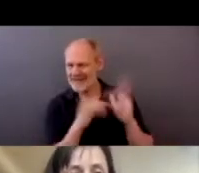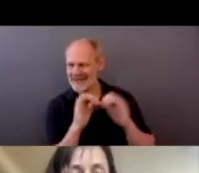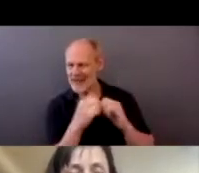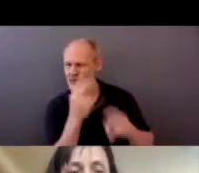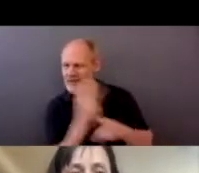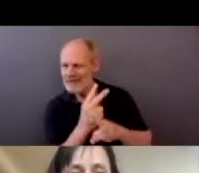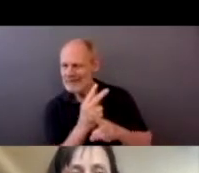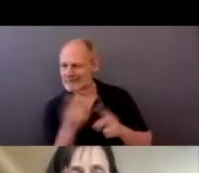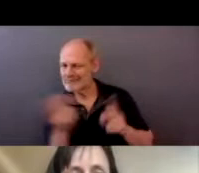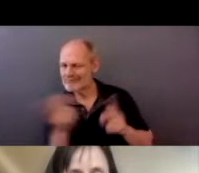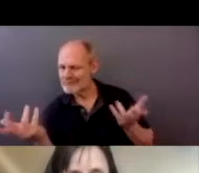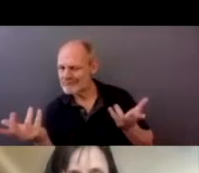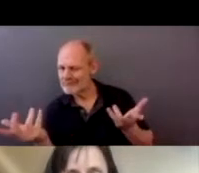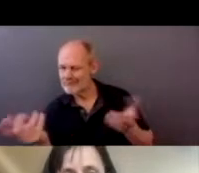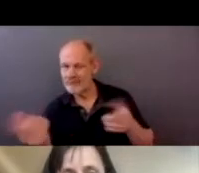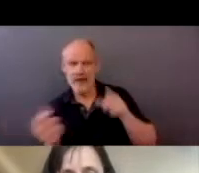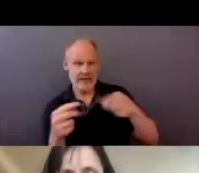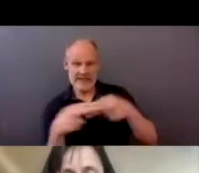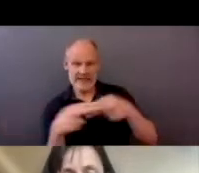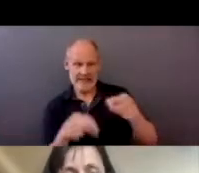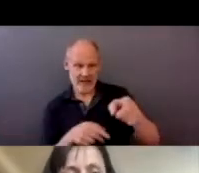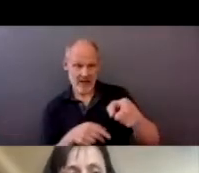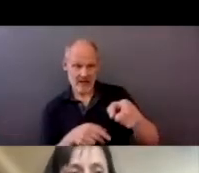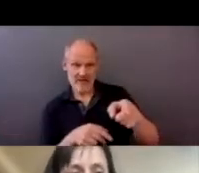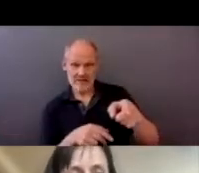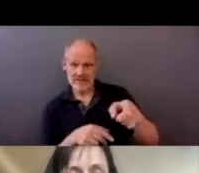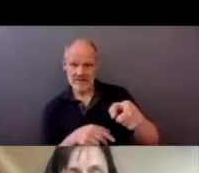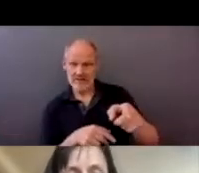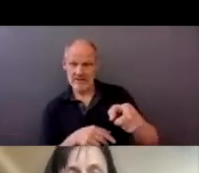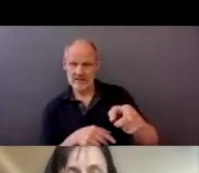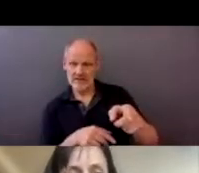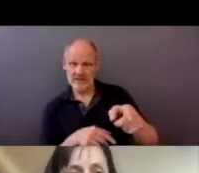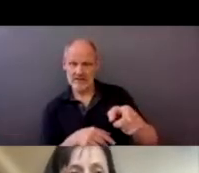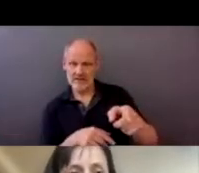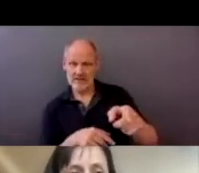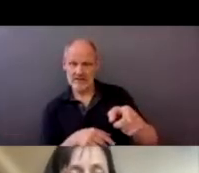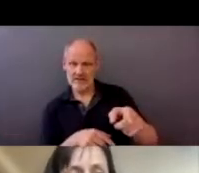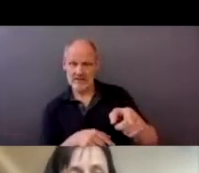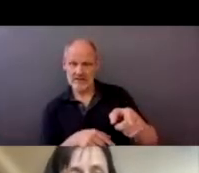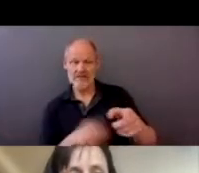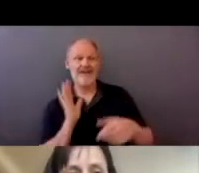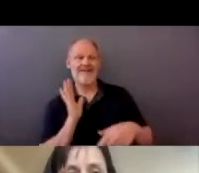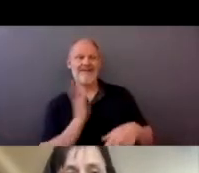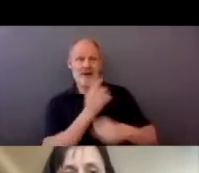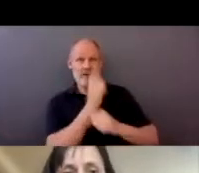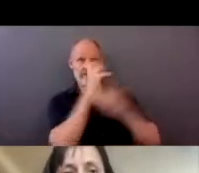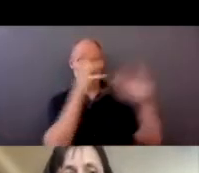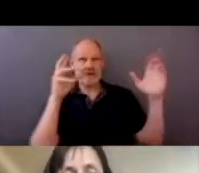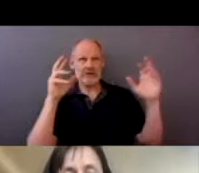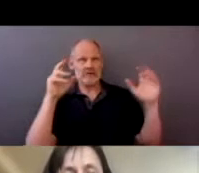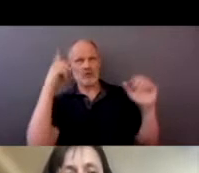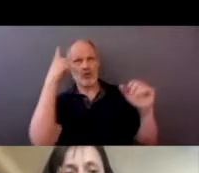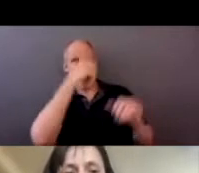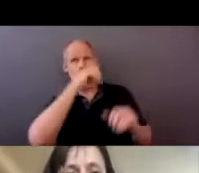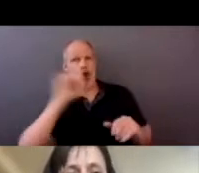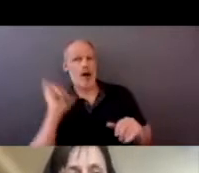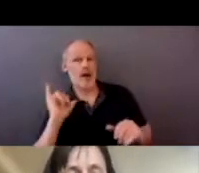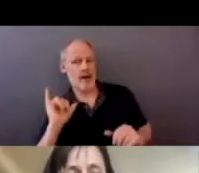what opened gallery programs look like, and we have a docent standing in front of the painting.